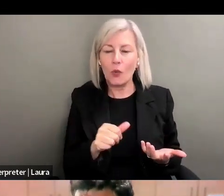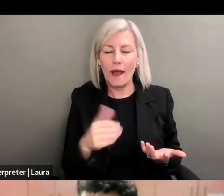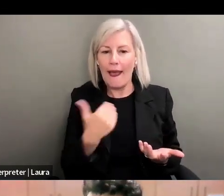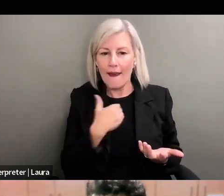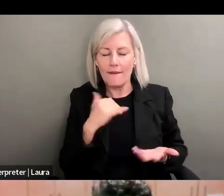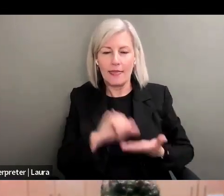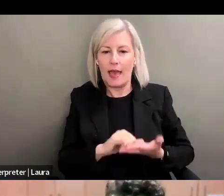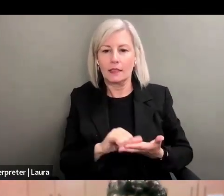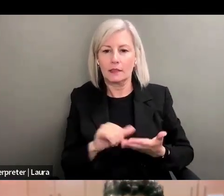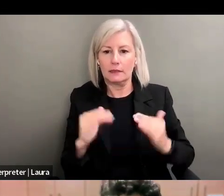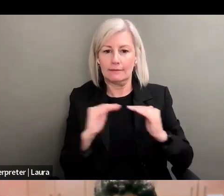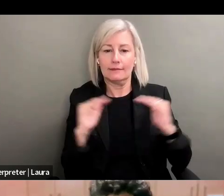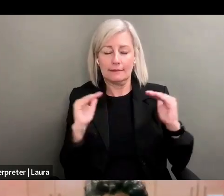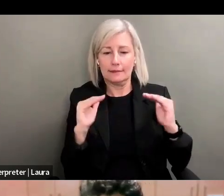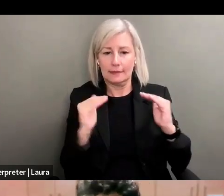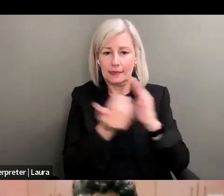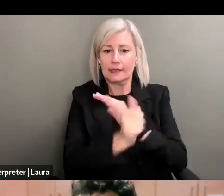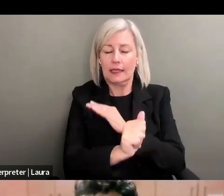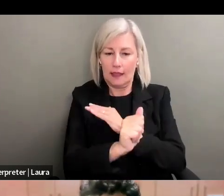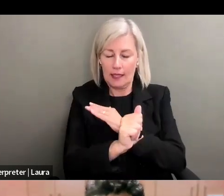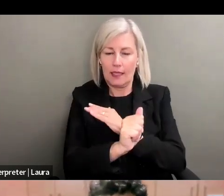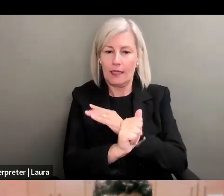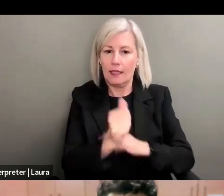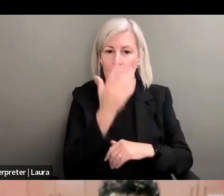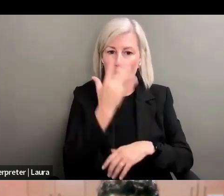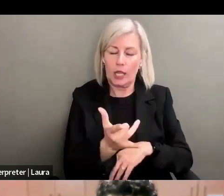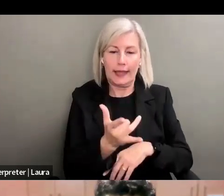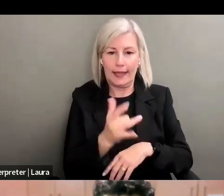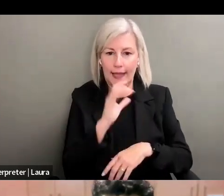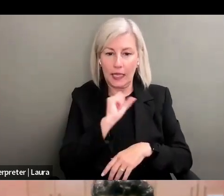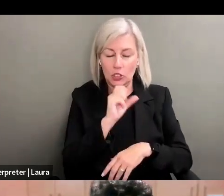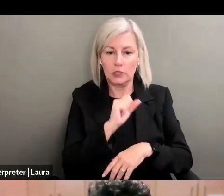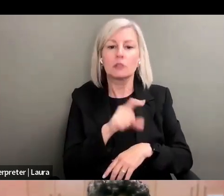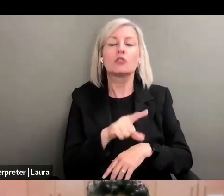same skill set as early. So, sometimes we have to adjust.